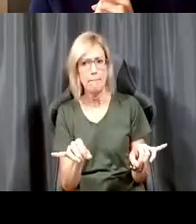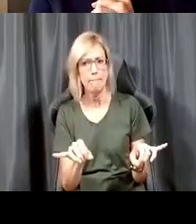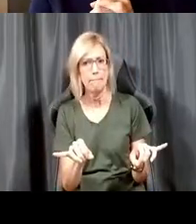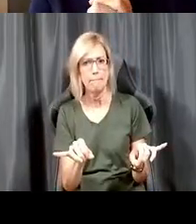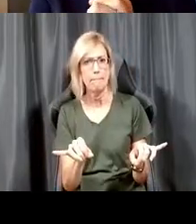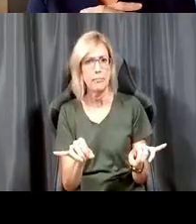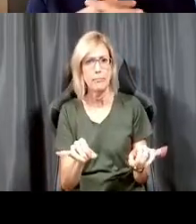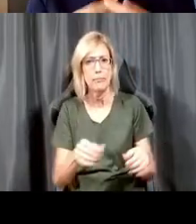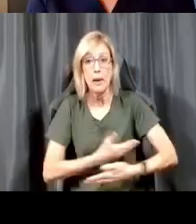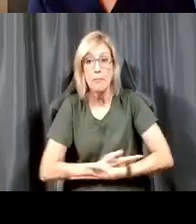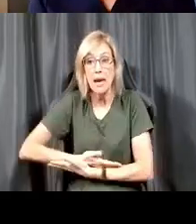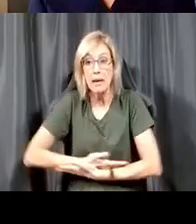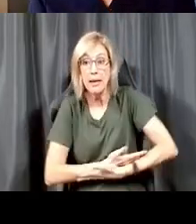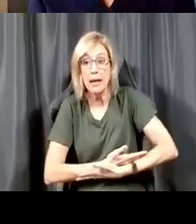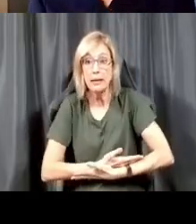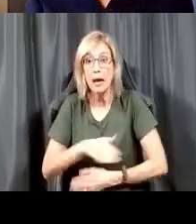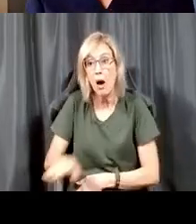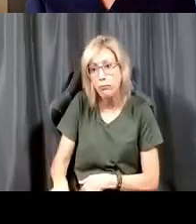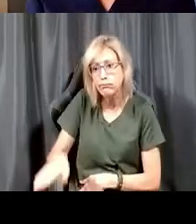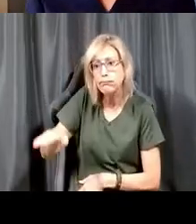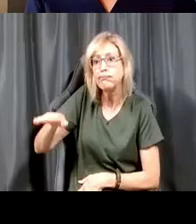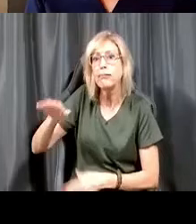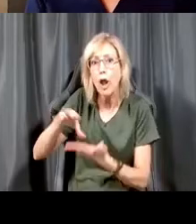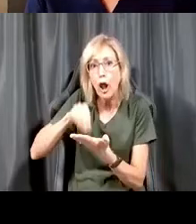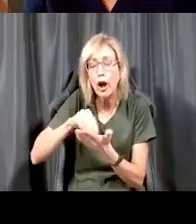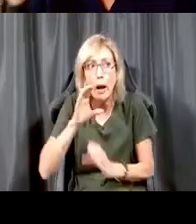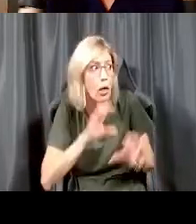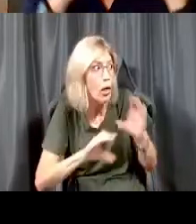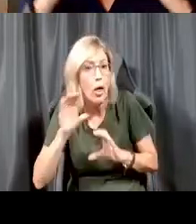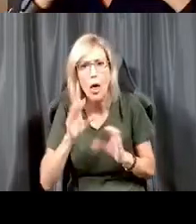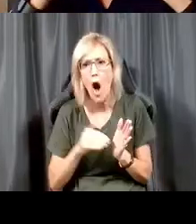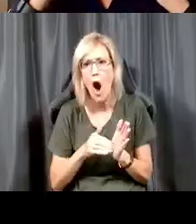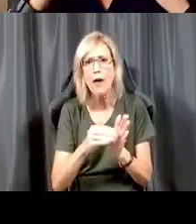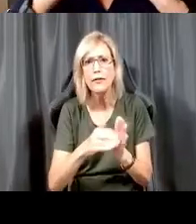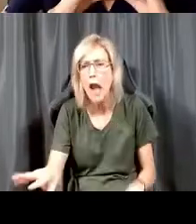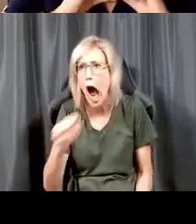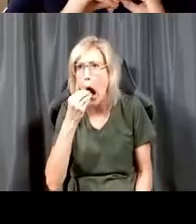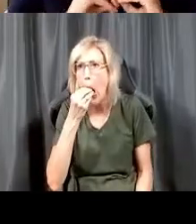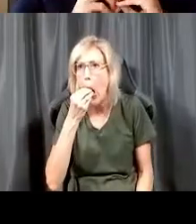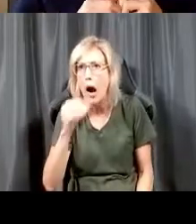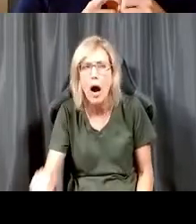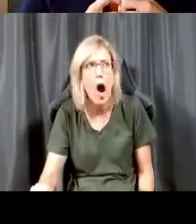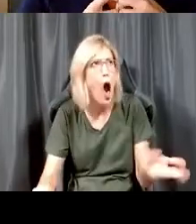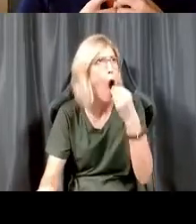babies are growing and l earning exploring often put things in our mouths. To learn more about them.